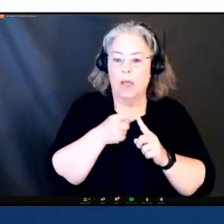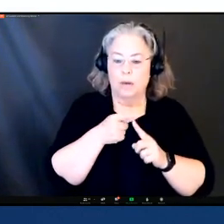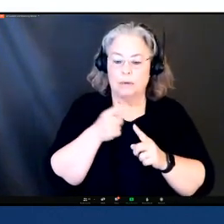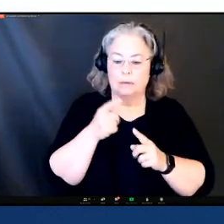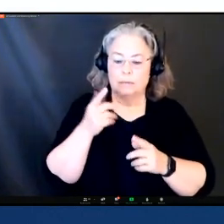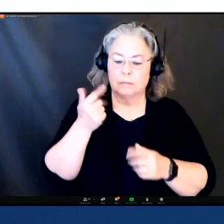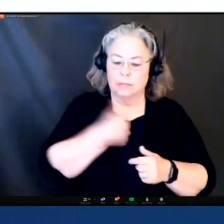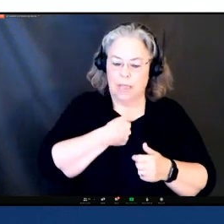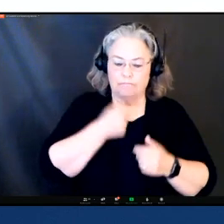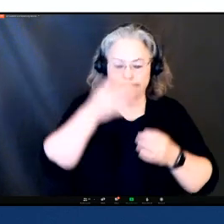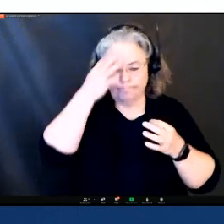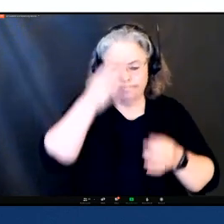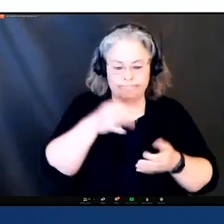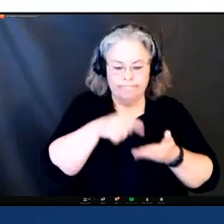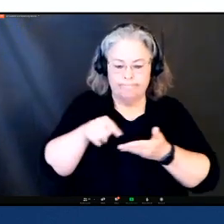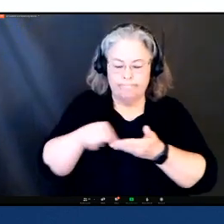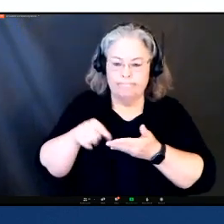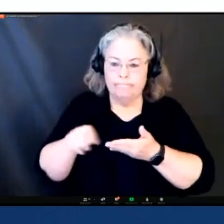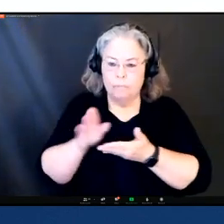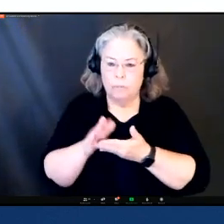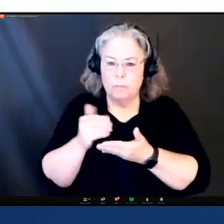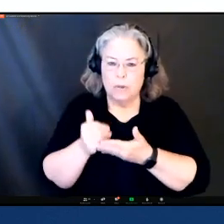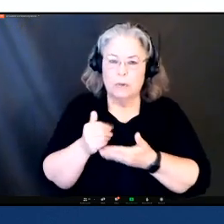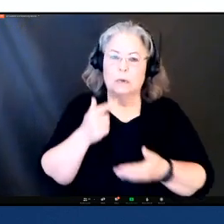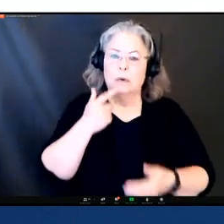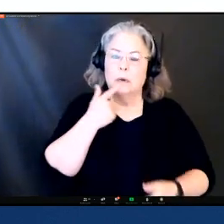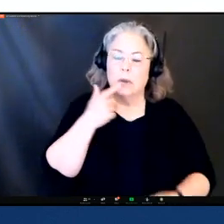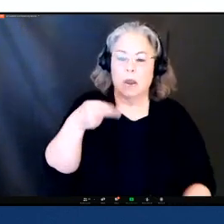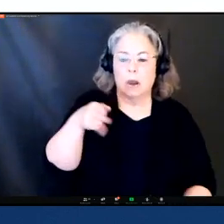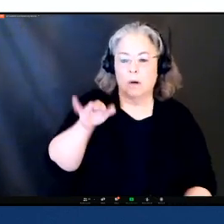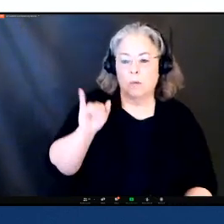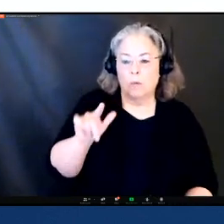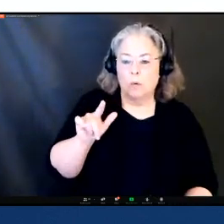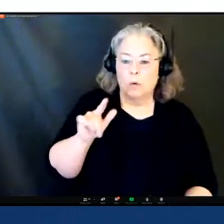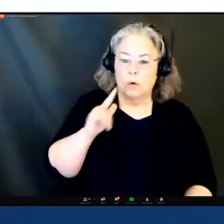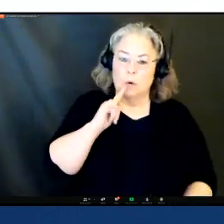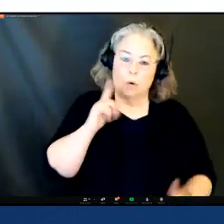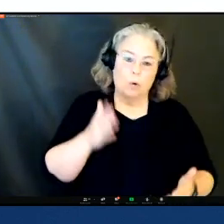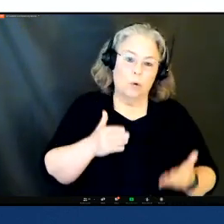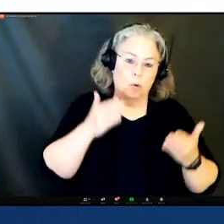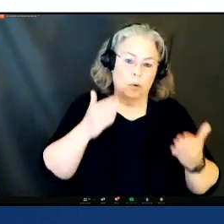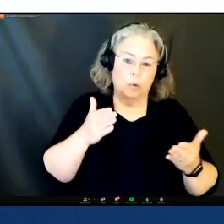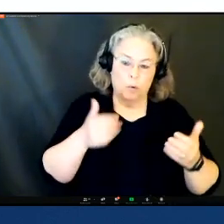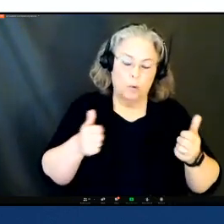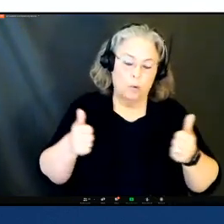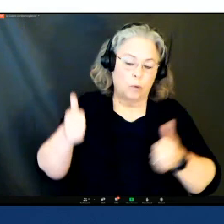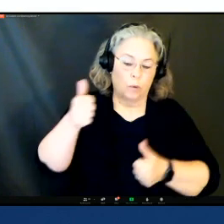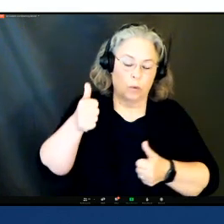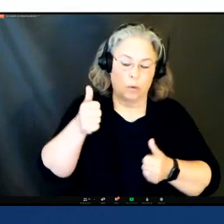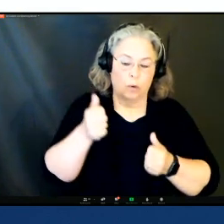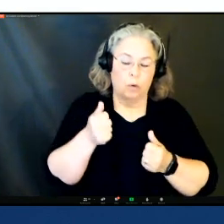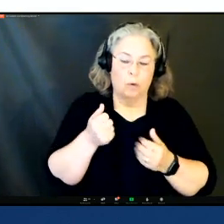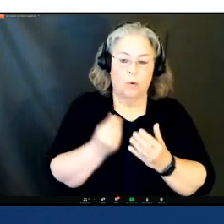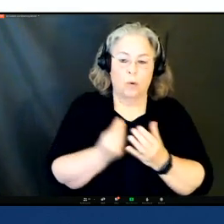In April, the executive cabinet will make recommendations, and the county executive will decide on growth requests, program reductions